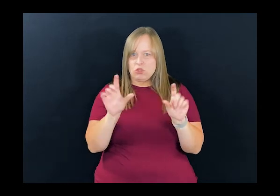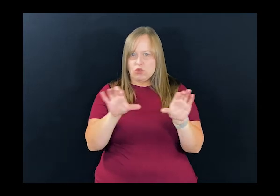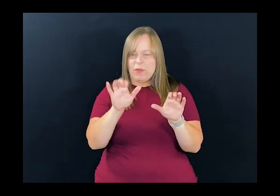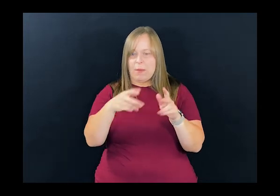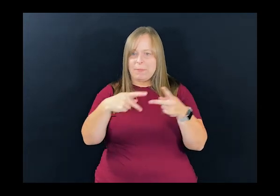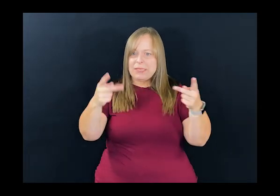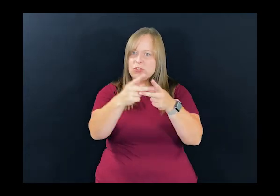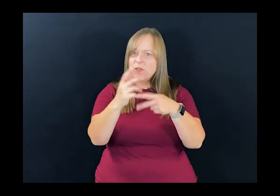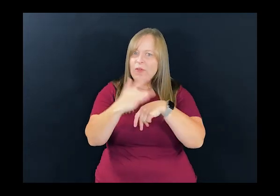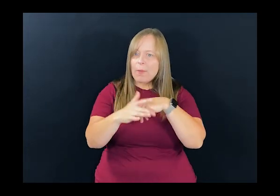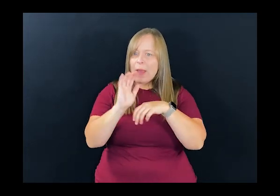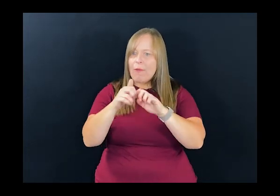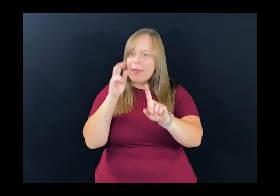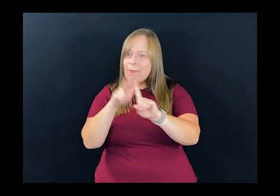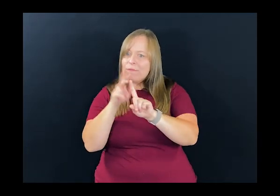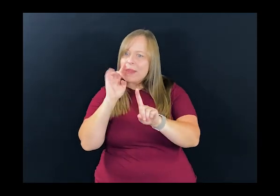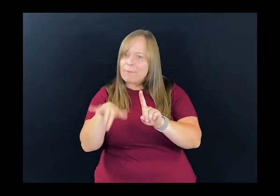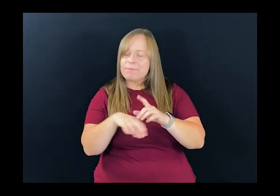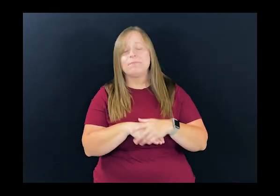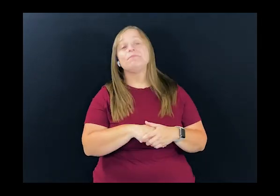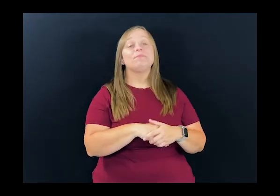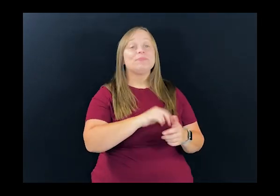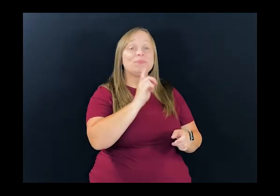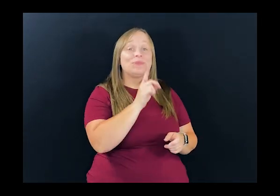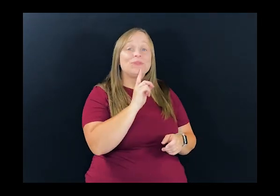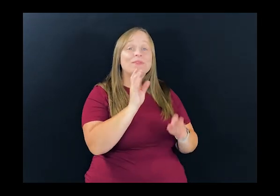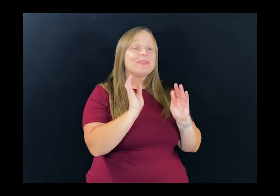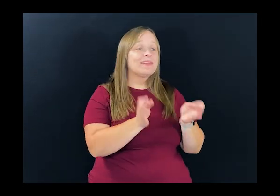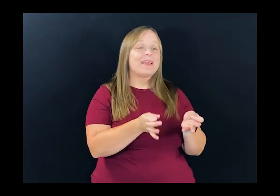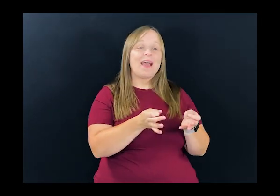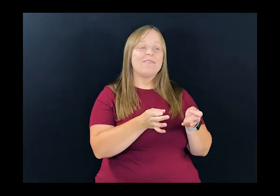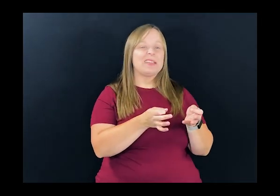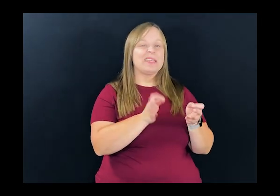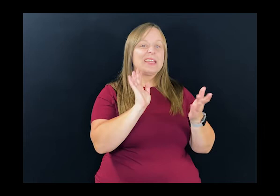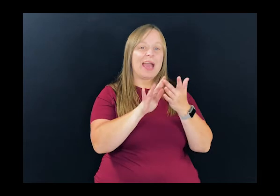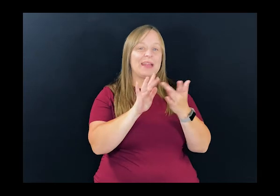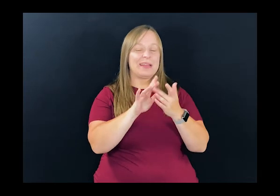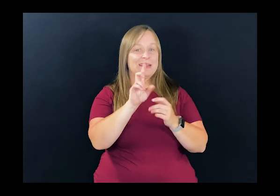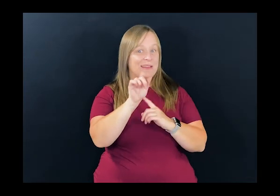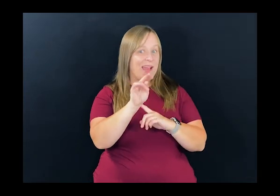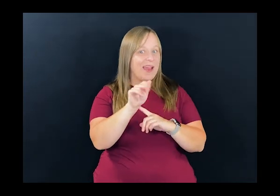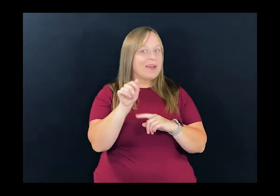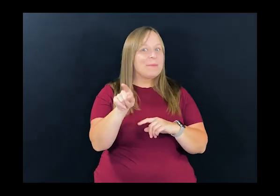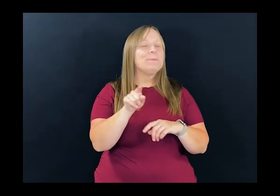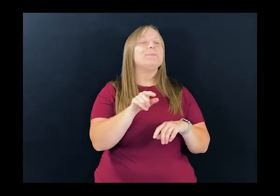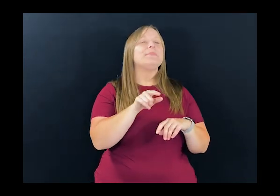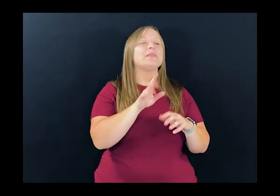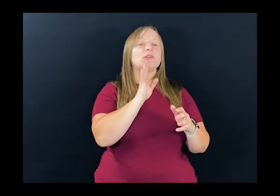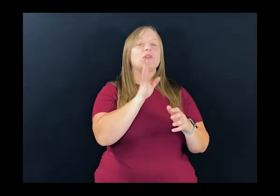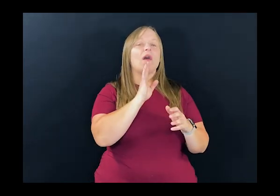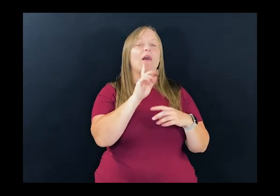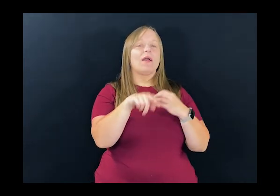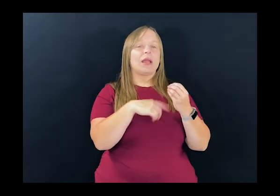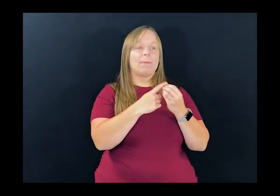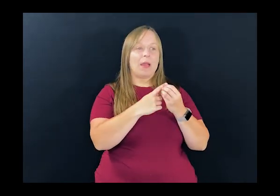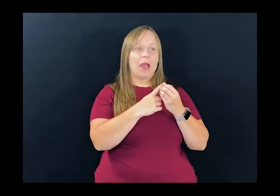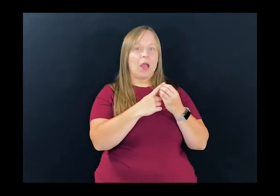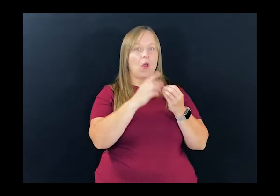to them and how can they apply? [Shameka] Yeah, they can definitely reach out to Donna and talk about, you know